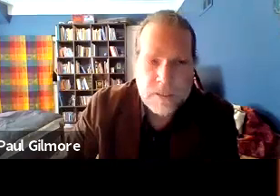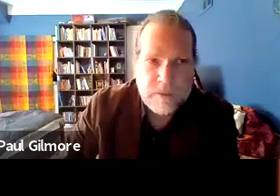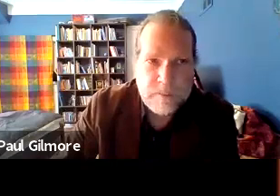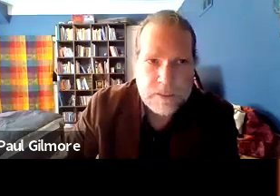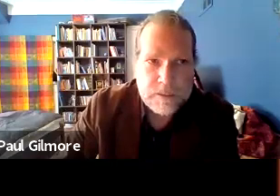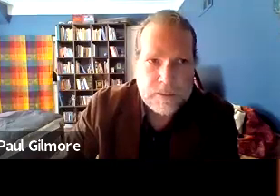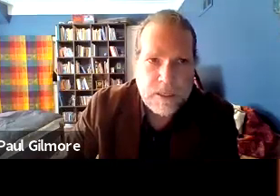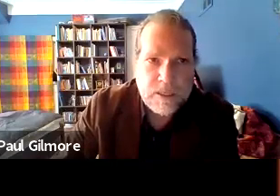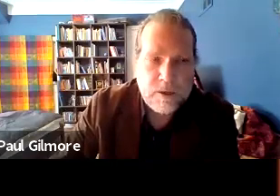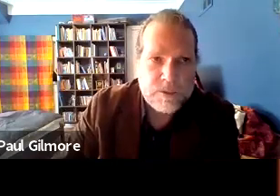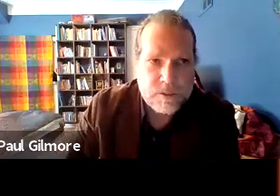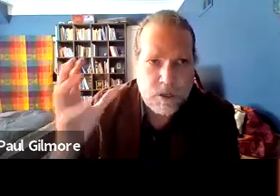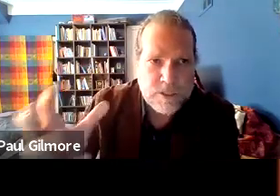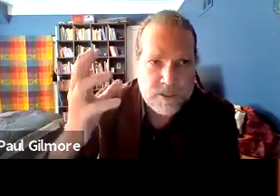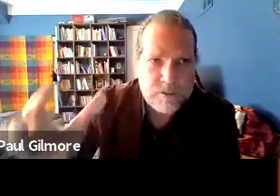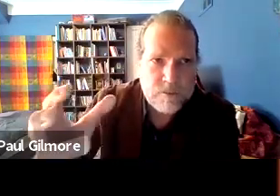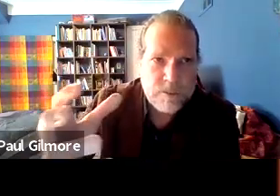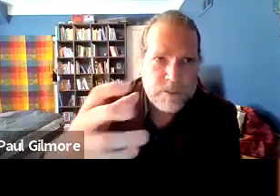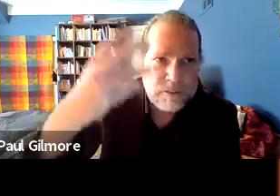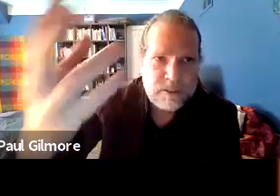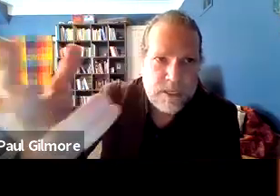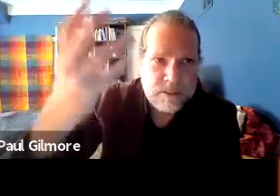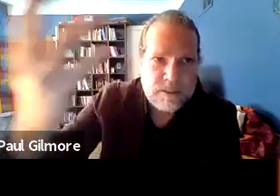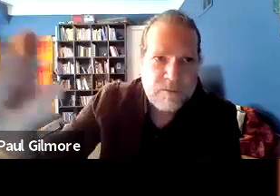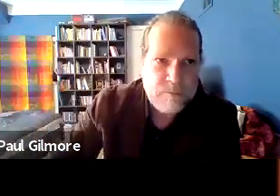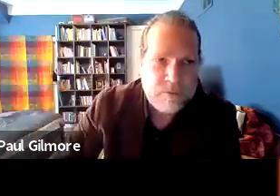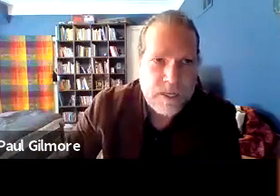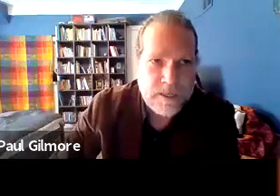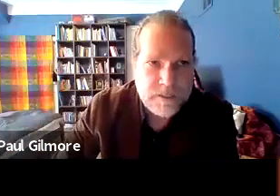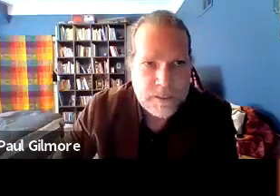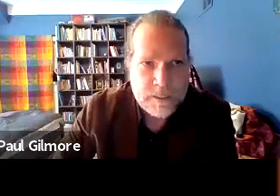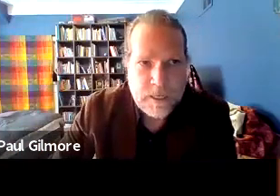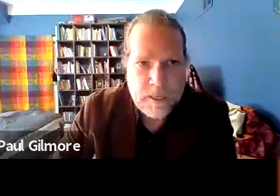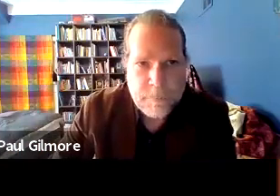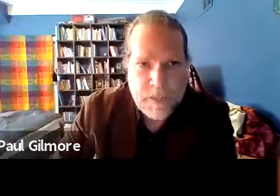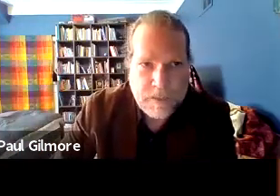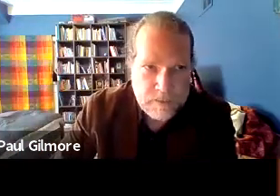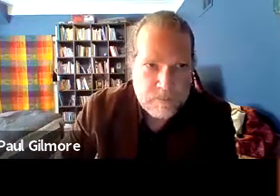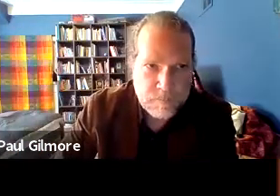to everybody, it he goes and talks to the descendants of the people who died. And then,